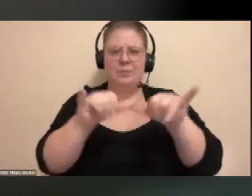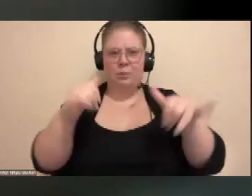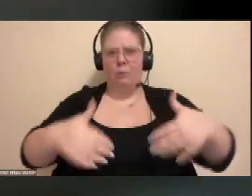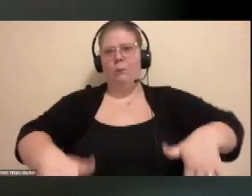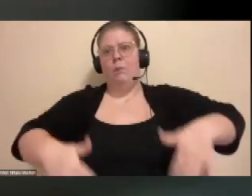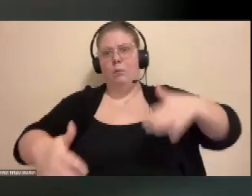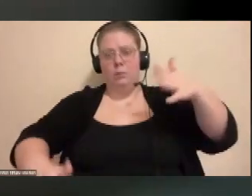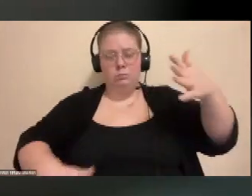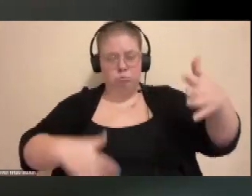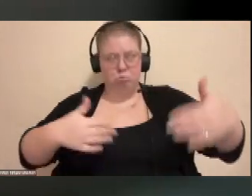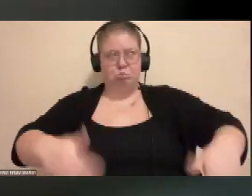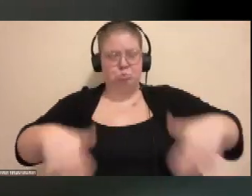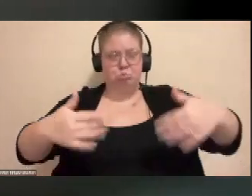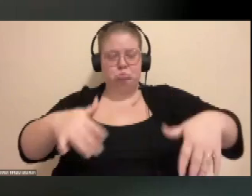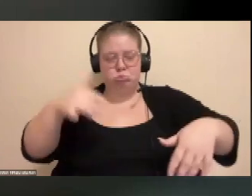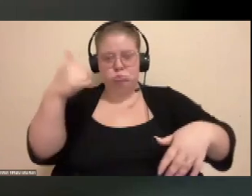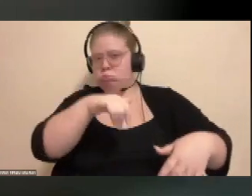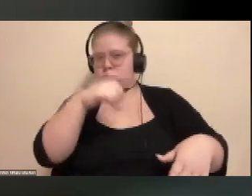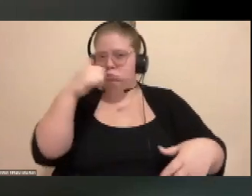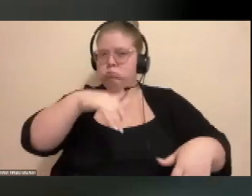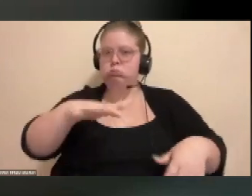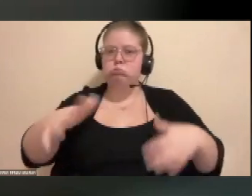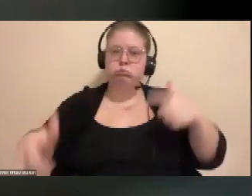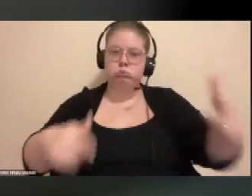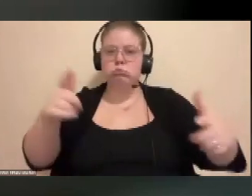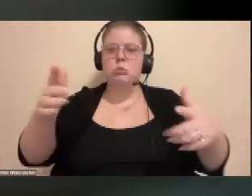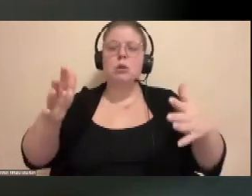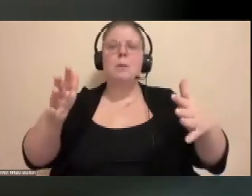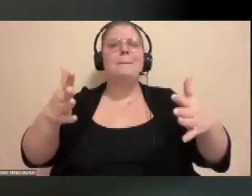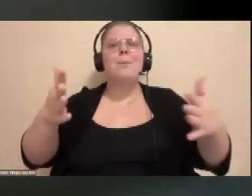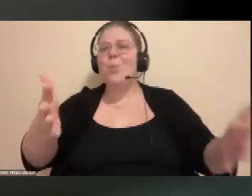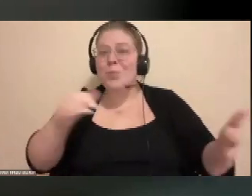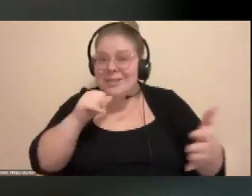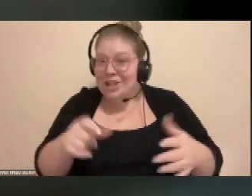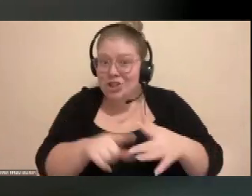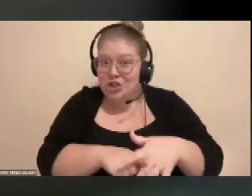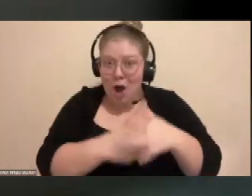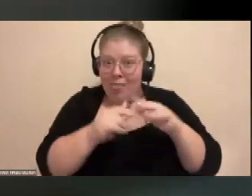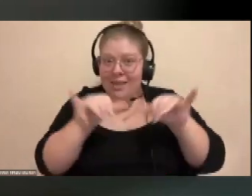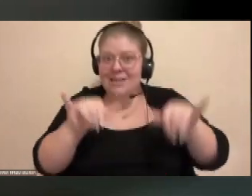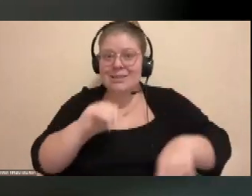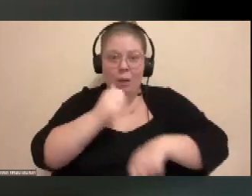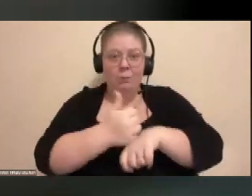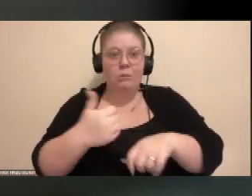We didn't start by asking our community members of color,